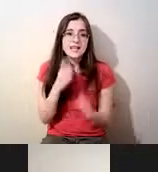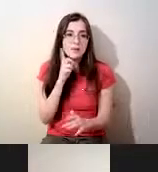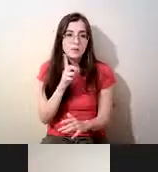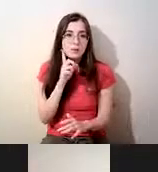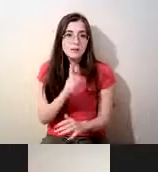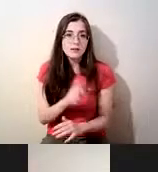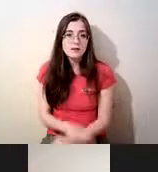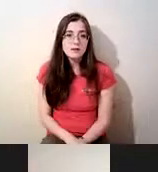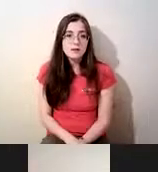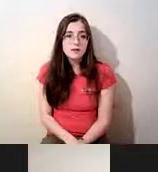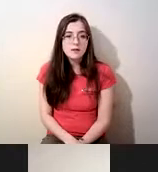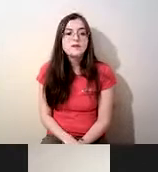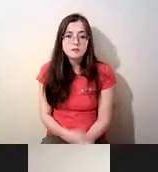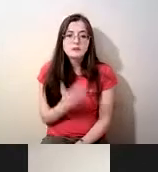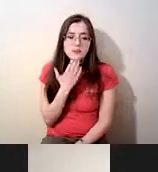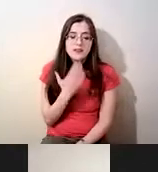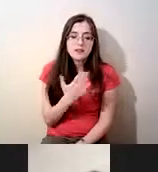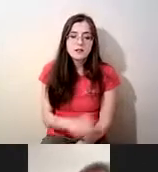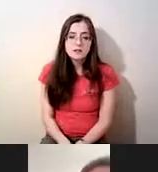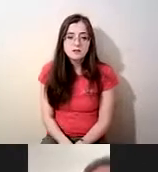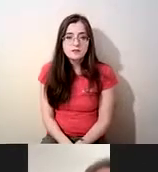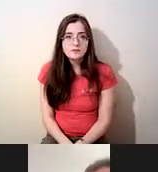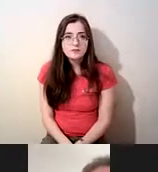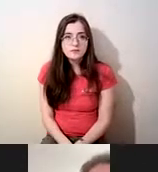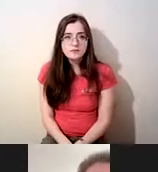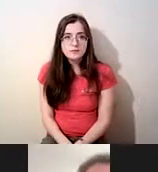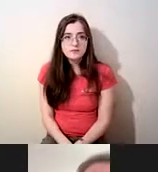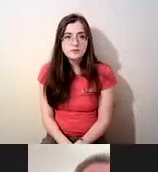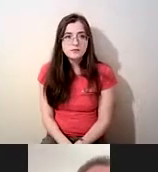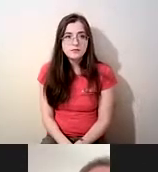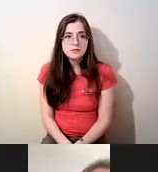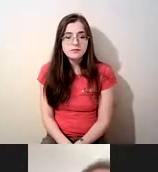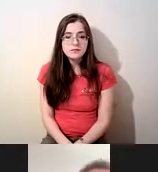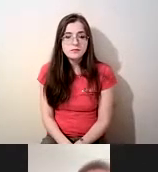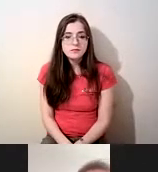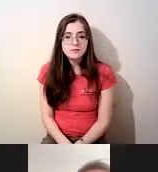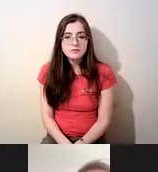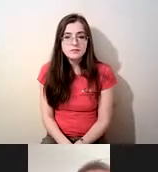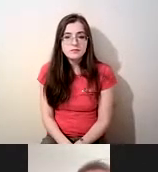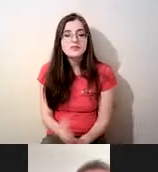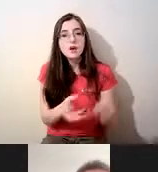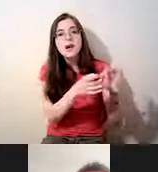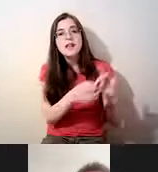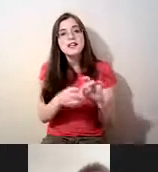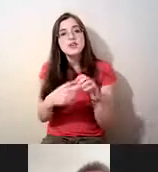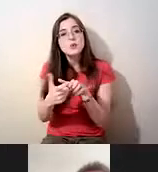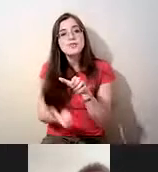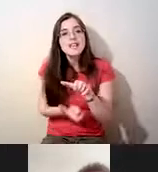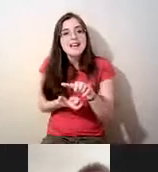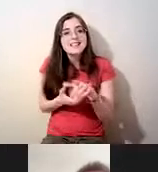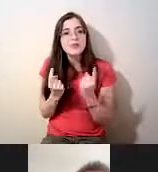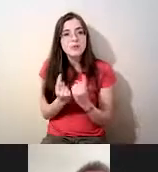thank you so much right um i mean related to um sanitary you know products that related to